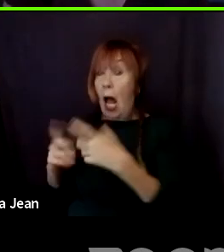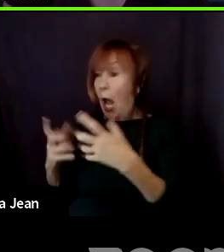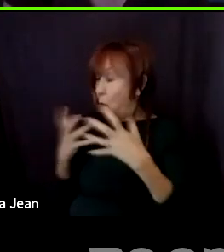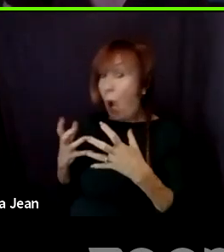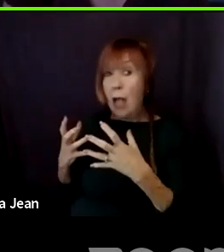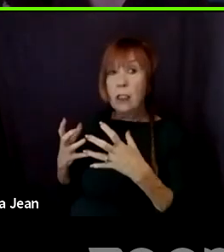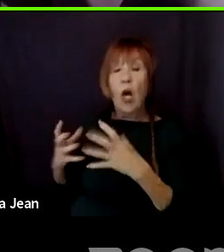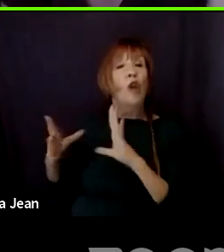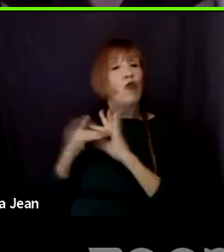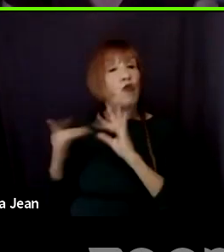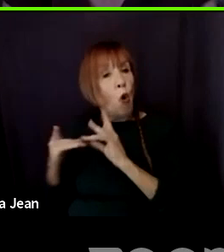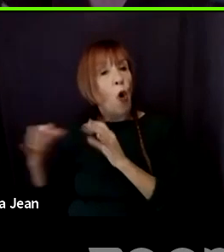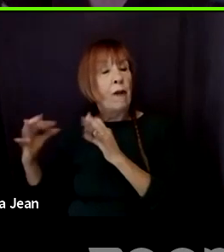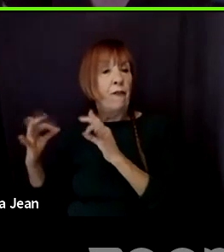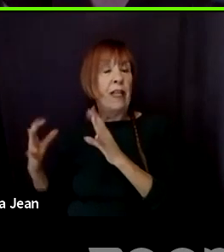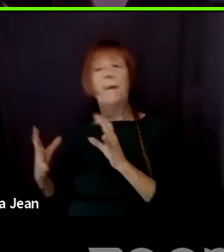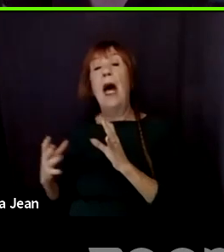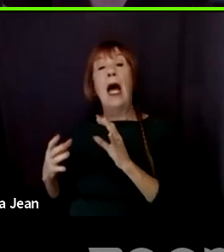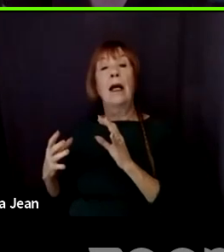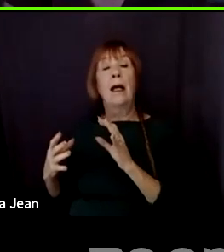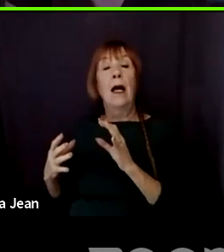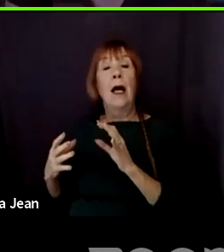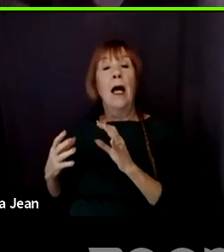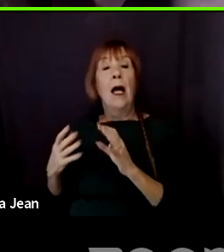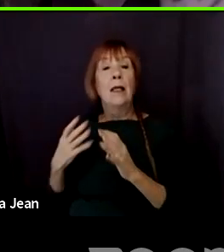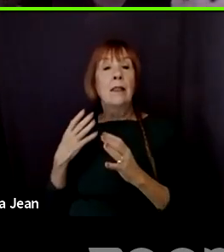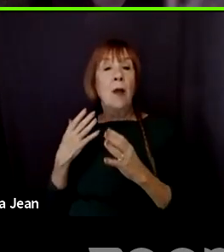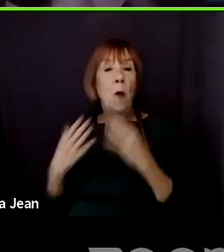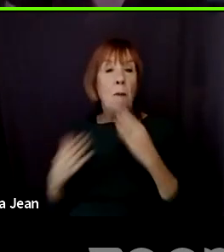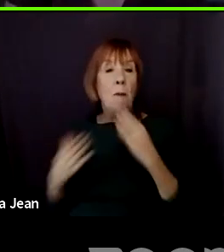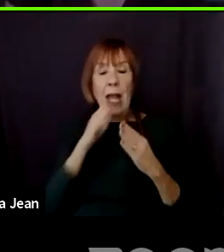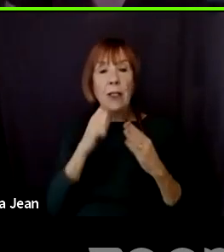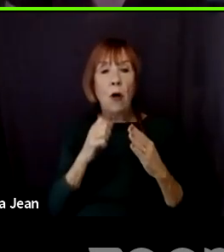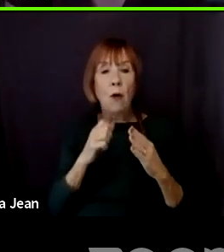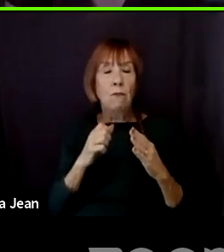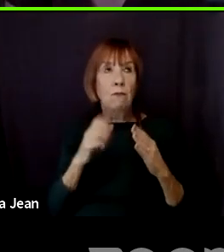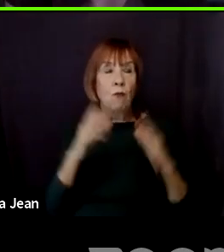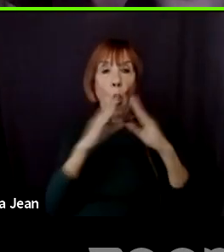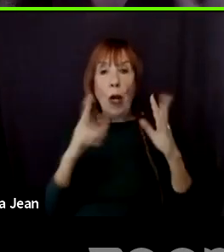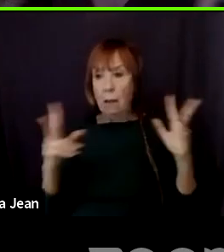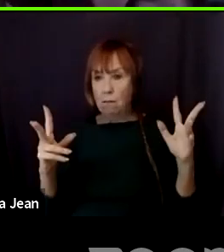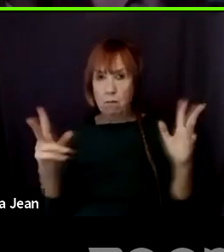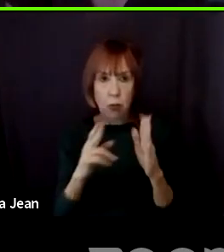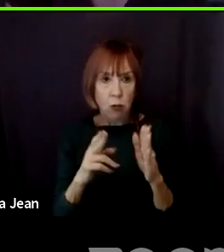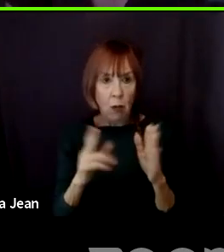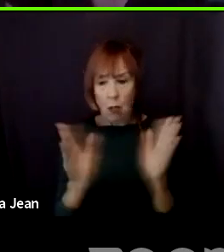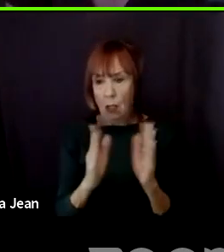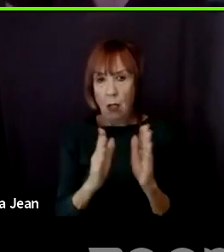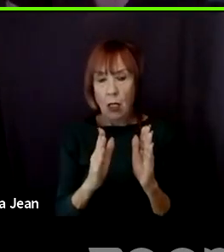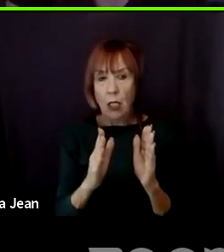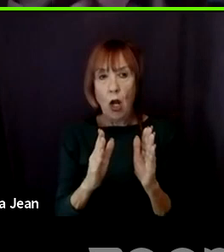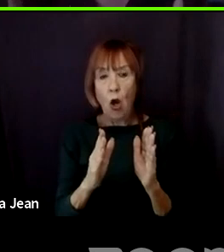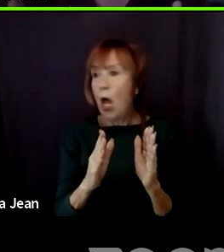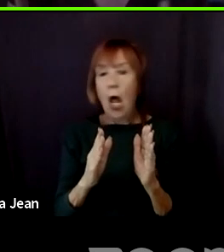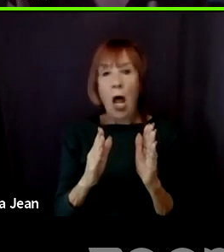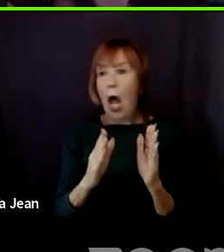and I will not worry about cutting it down to, a tight pages 'cause I want them to see all my ideas. If I'm sending it to say,